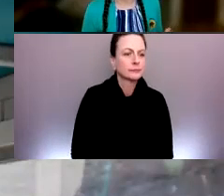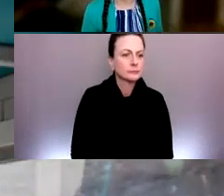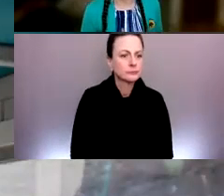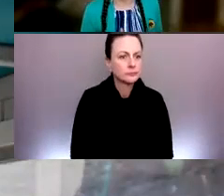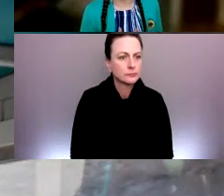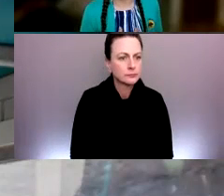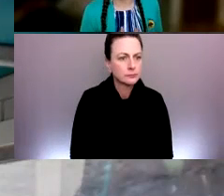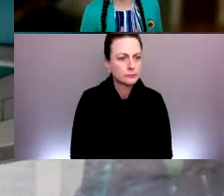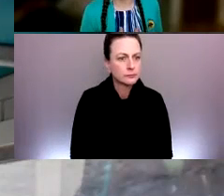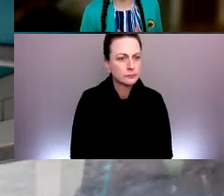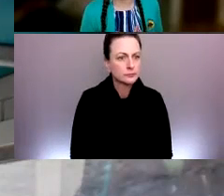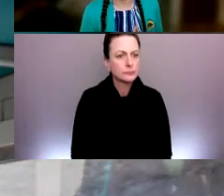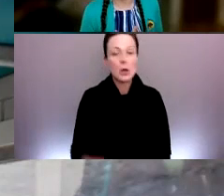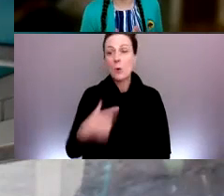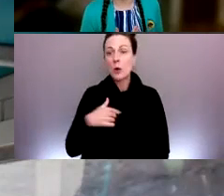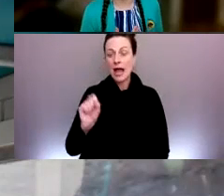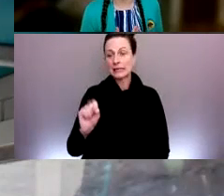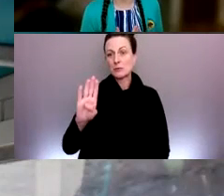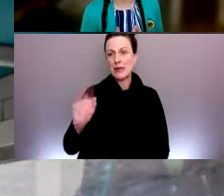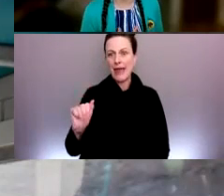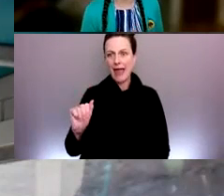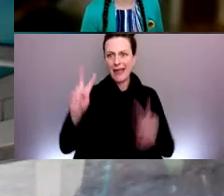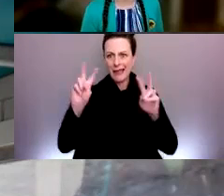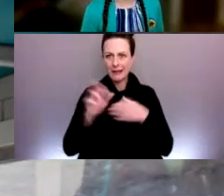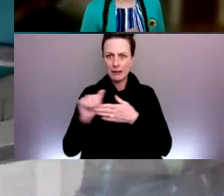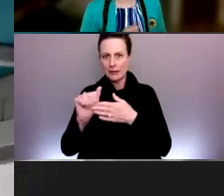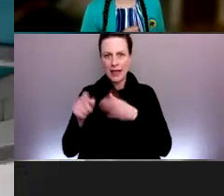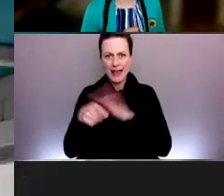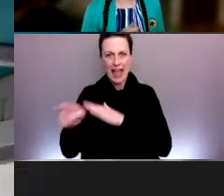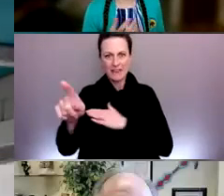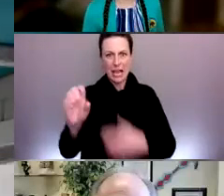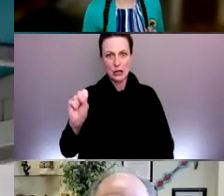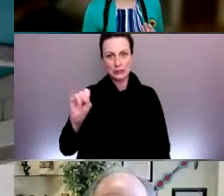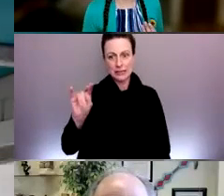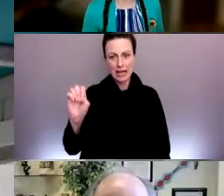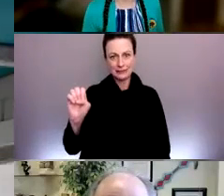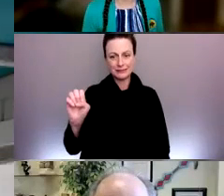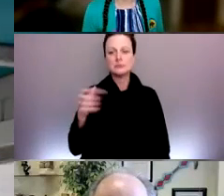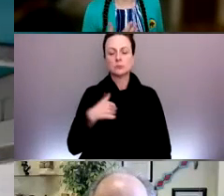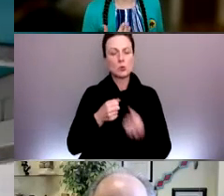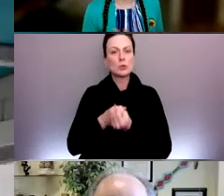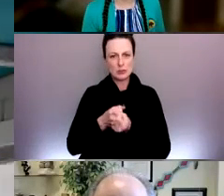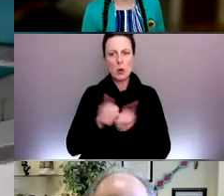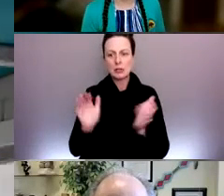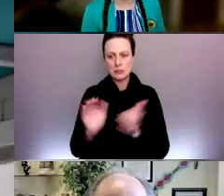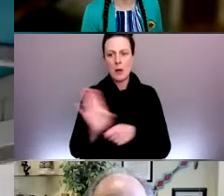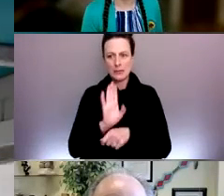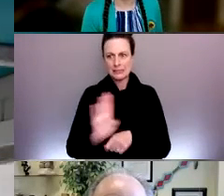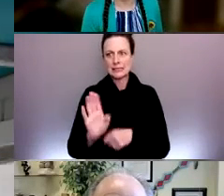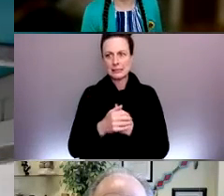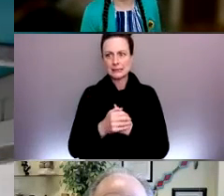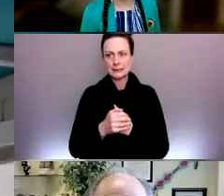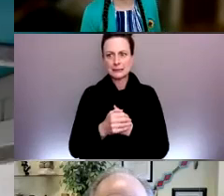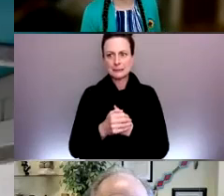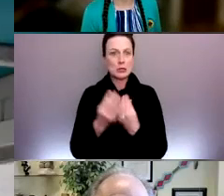We are an SBA navigator site, we are supporting small businesses, and just wanted to highlight